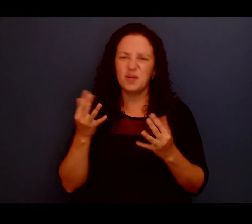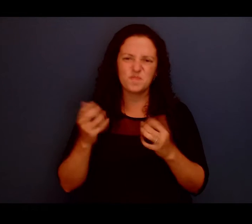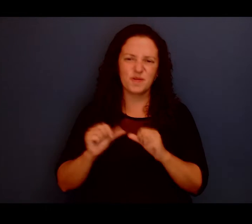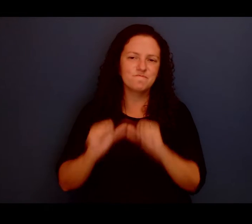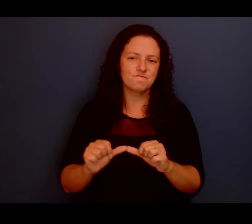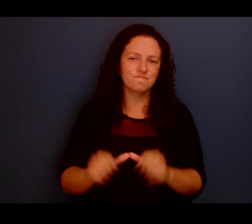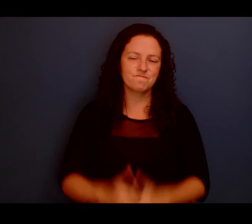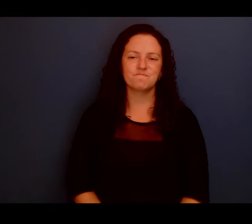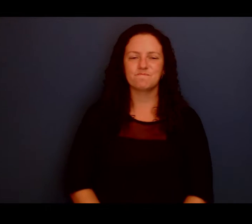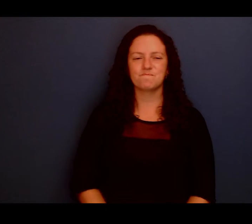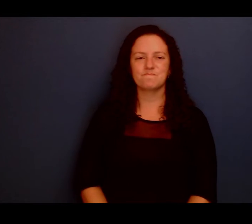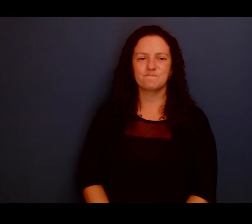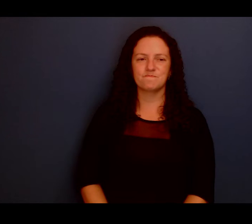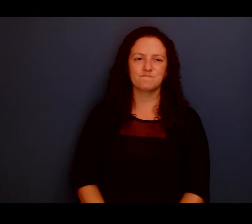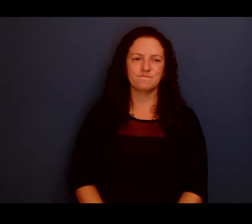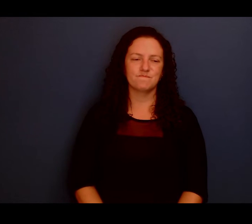a college student.